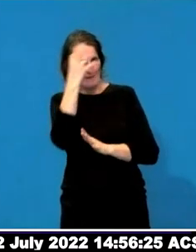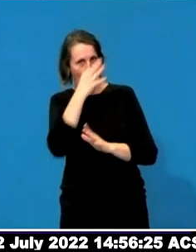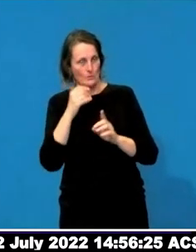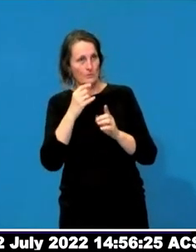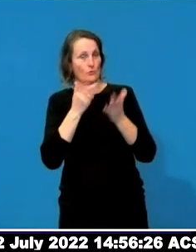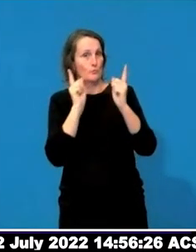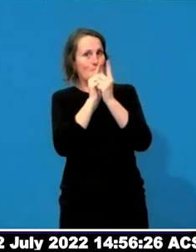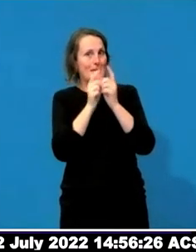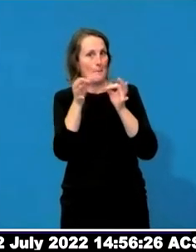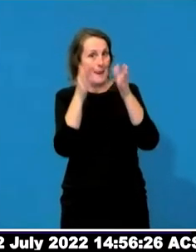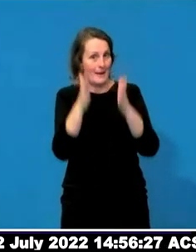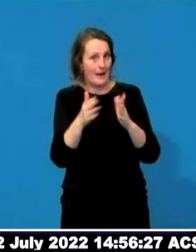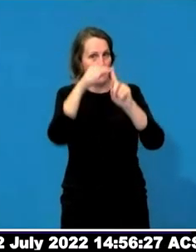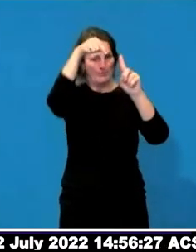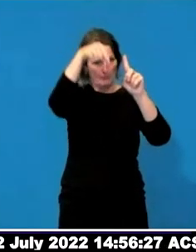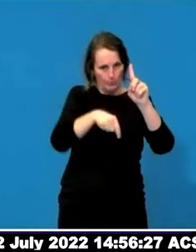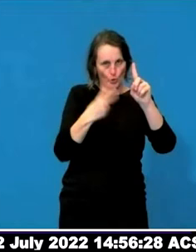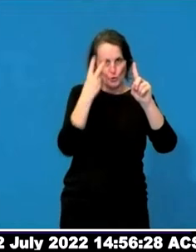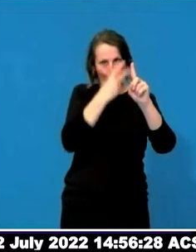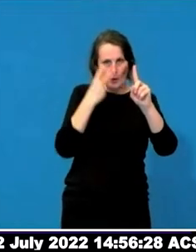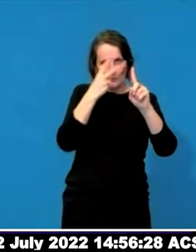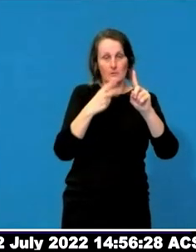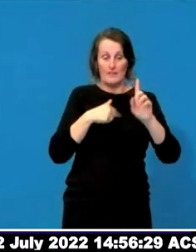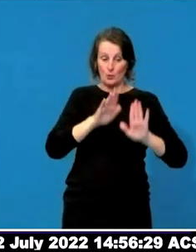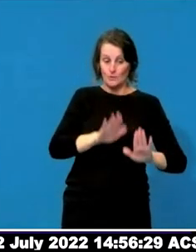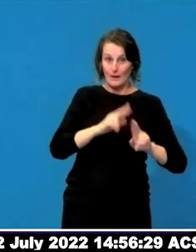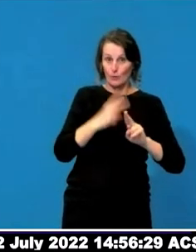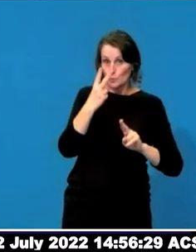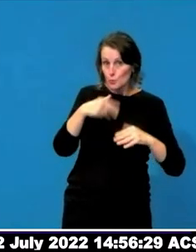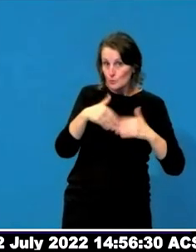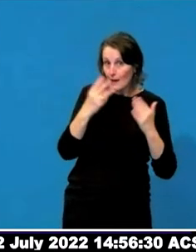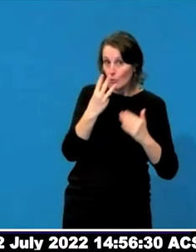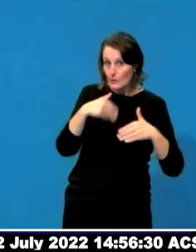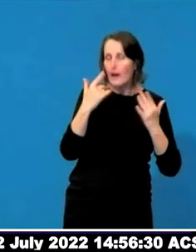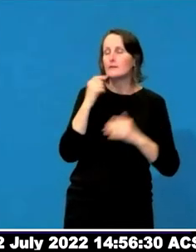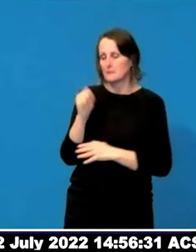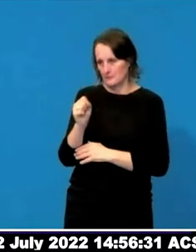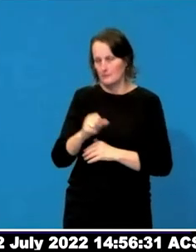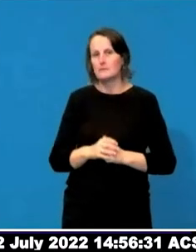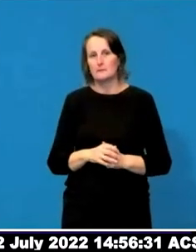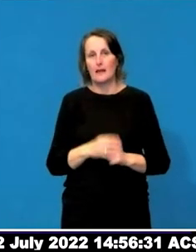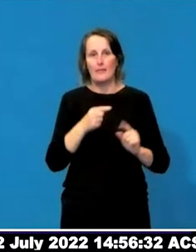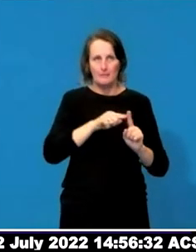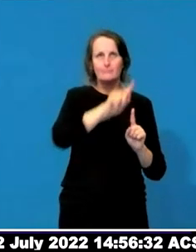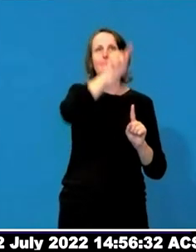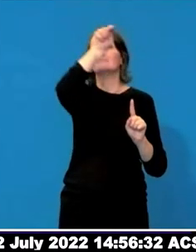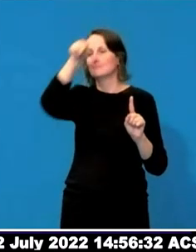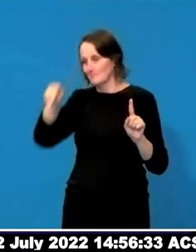And you're often there for between two days, three days. Yes And then you've got to repeat the drive back? Correct.